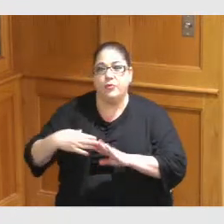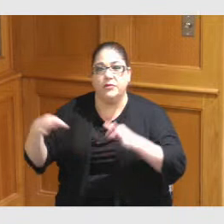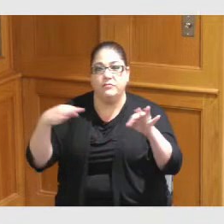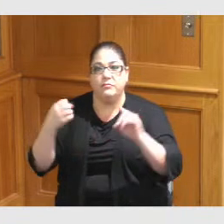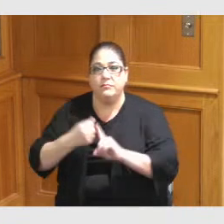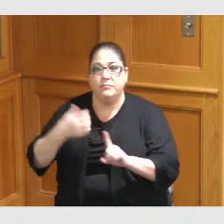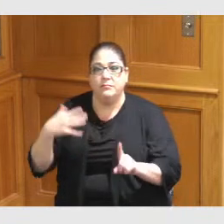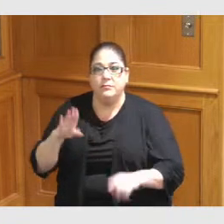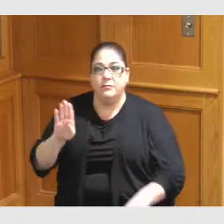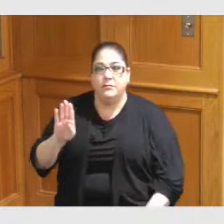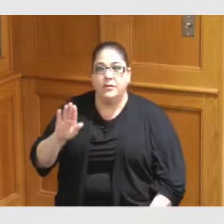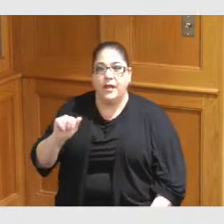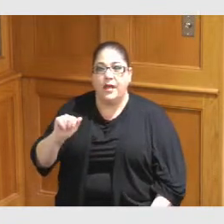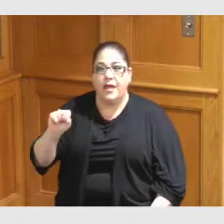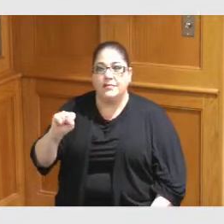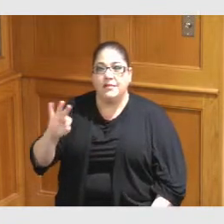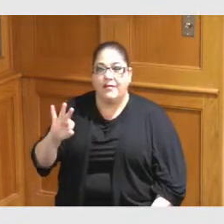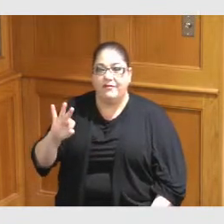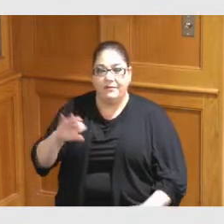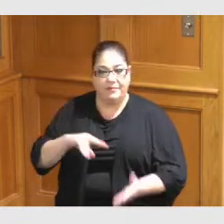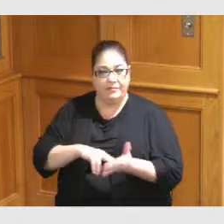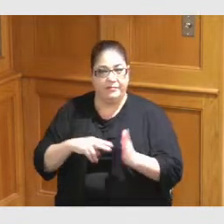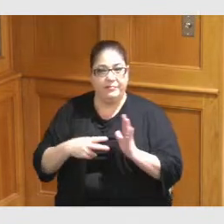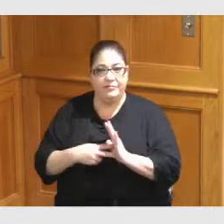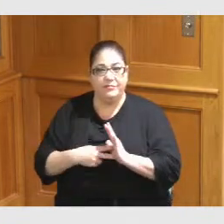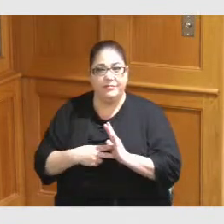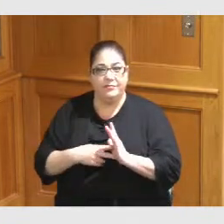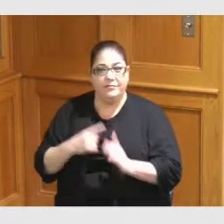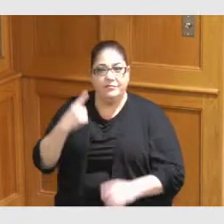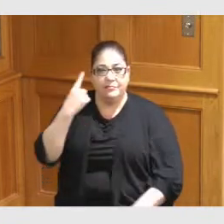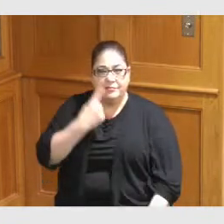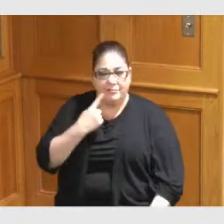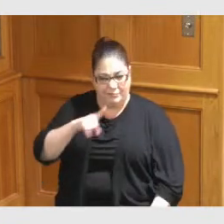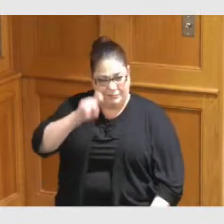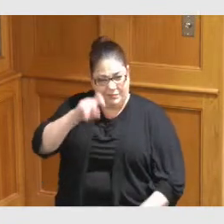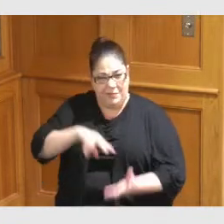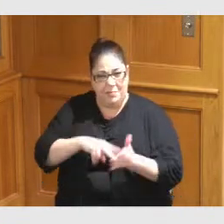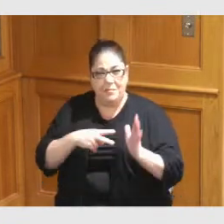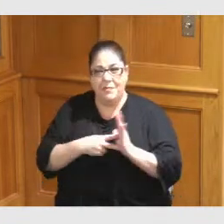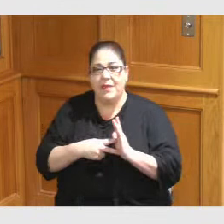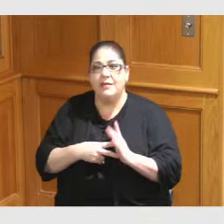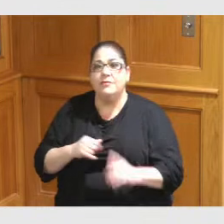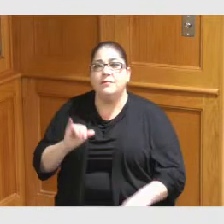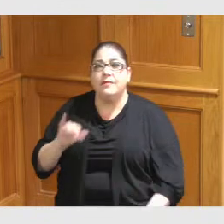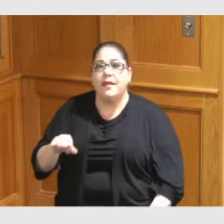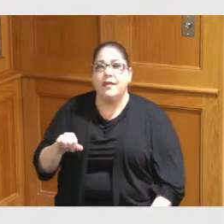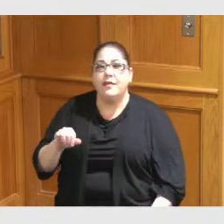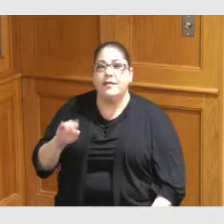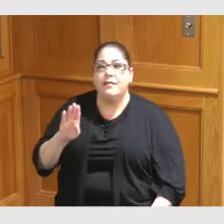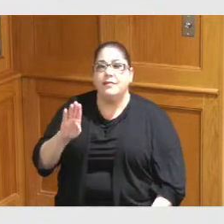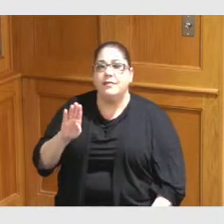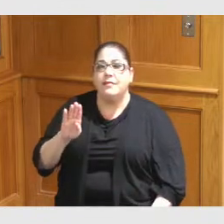b-a-s-f are you kind of wondering you know what that means right so is patent aniline and sort of